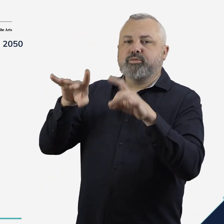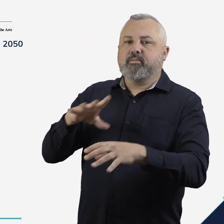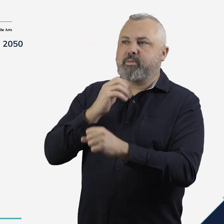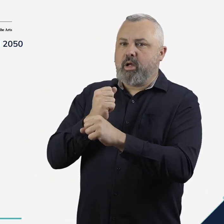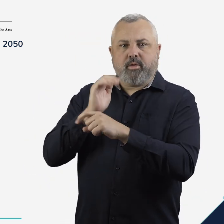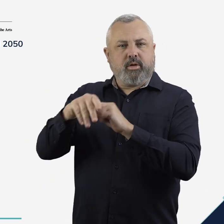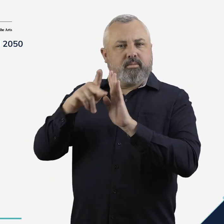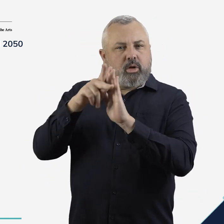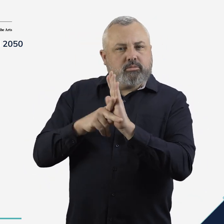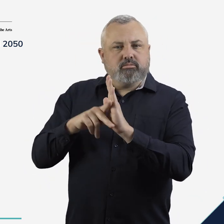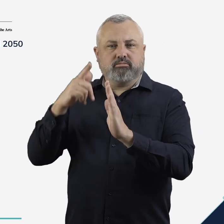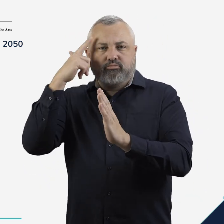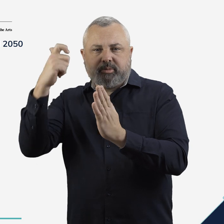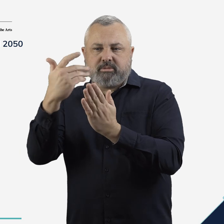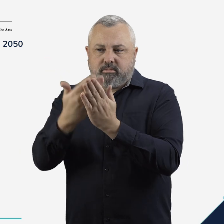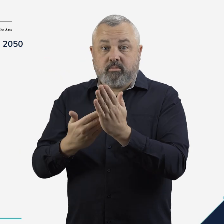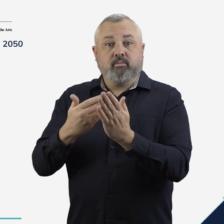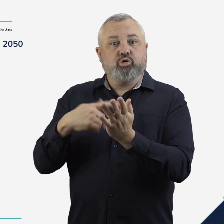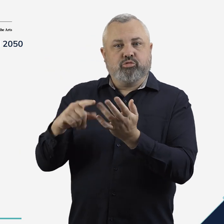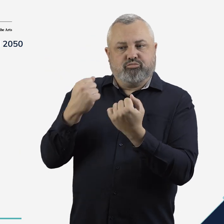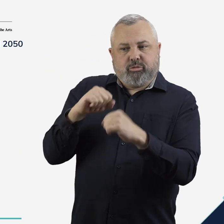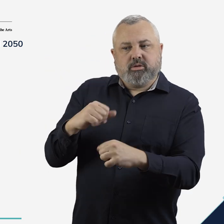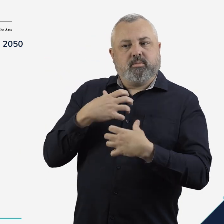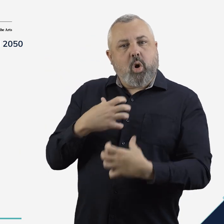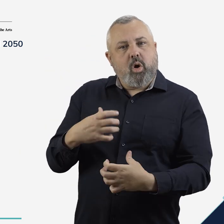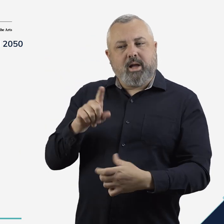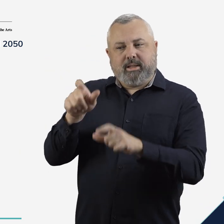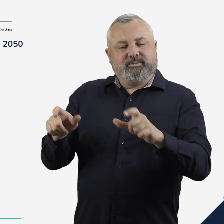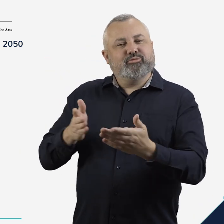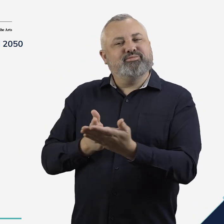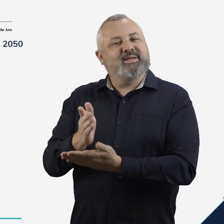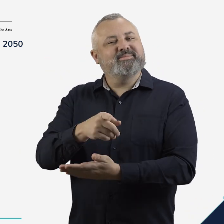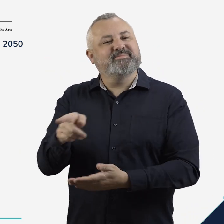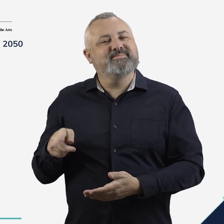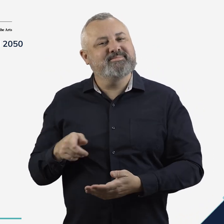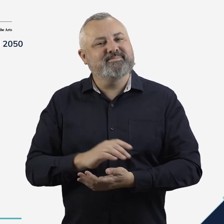Australian Government to implement measures that would further protect consumer rights